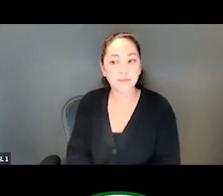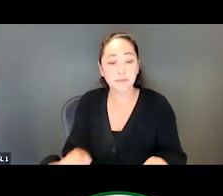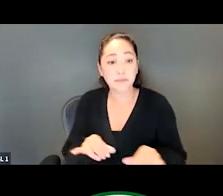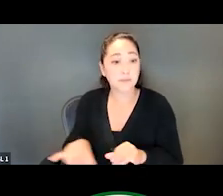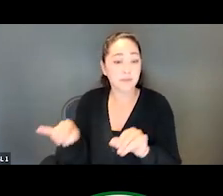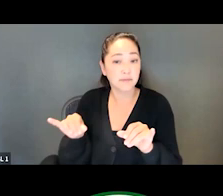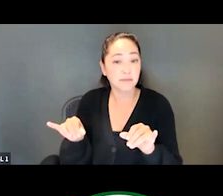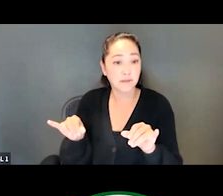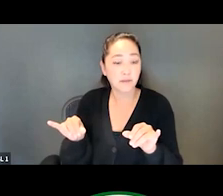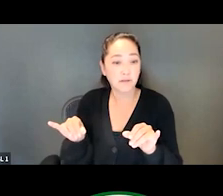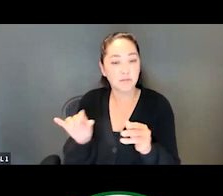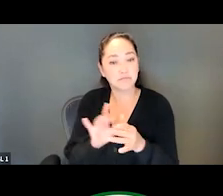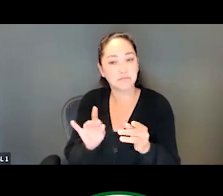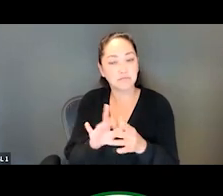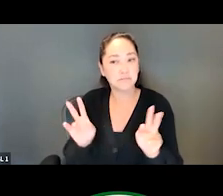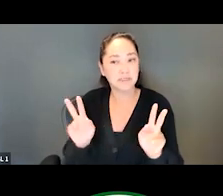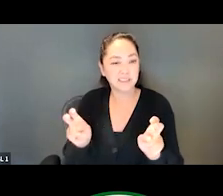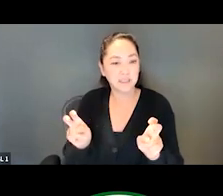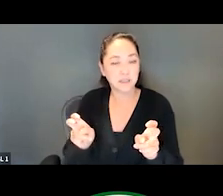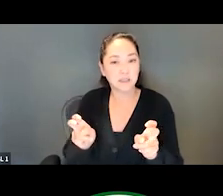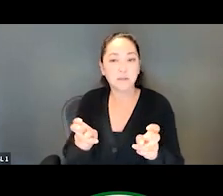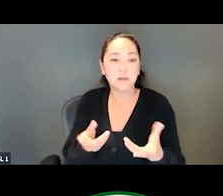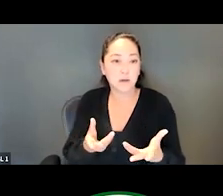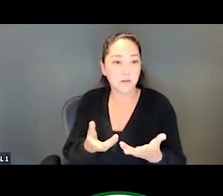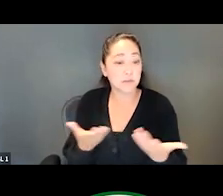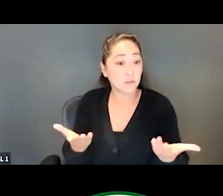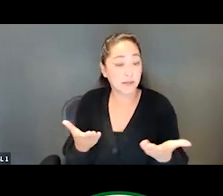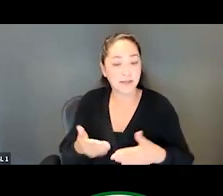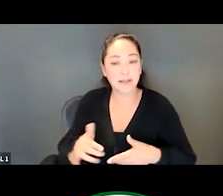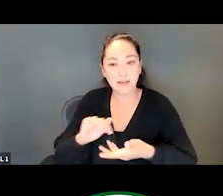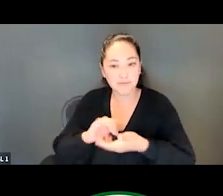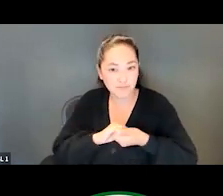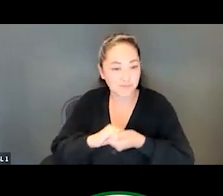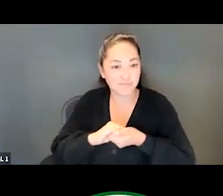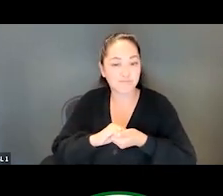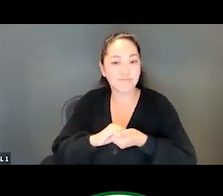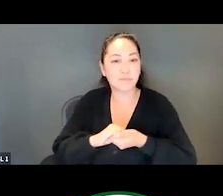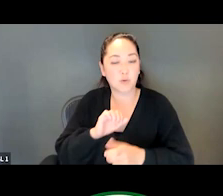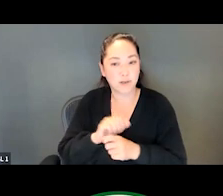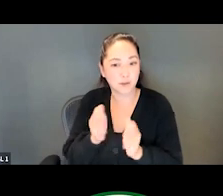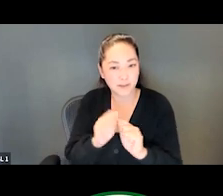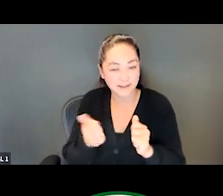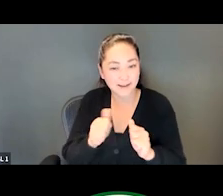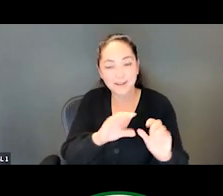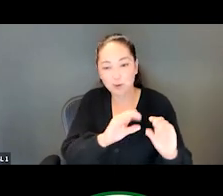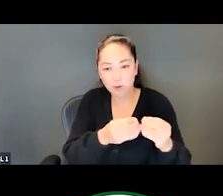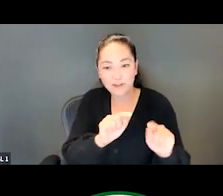Already in this conversation which I think really just goes to show how important. Communicating and building relationships with.